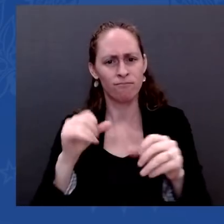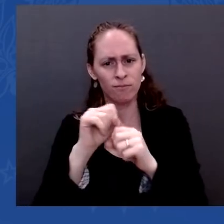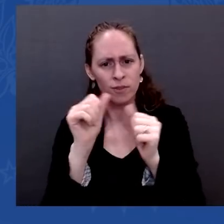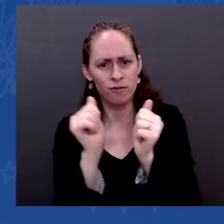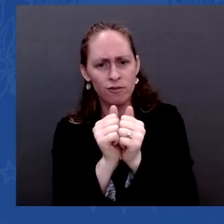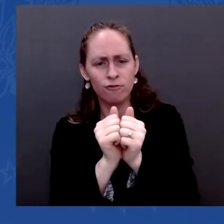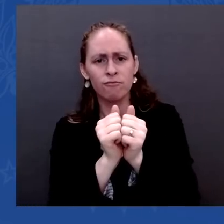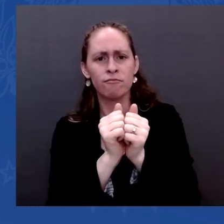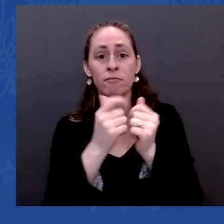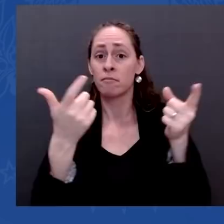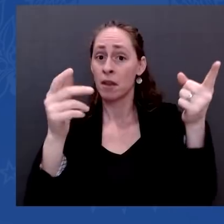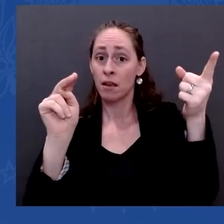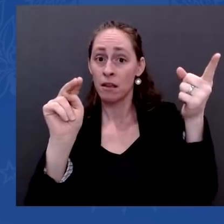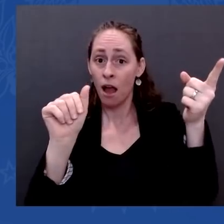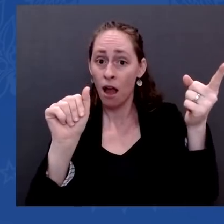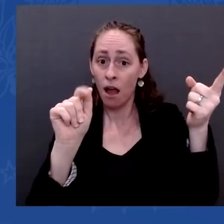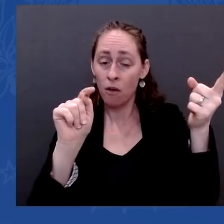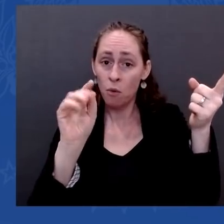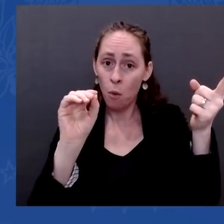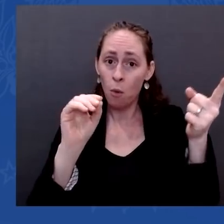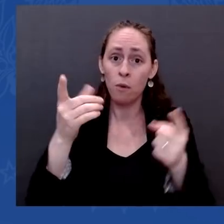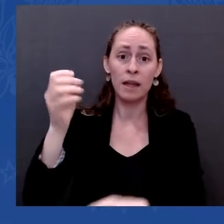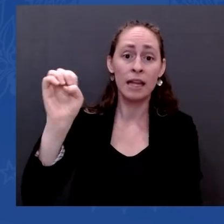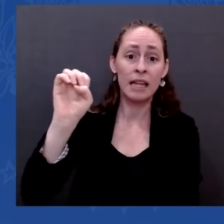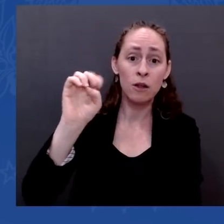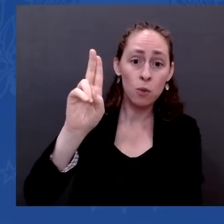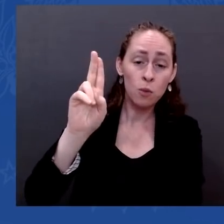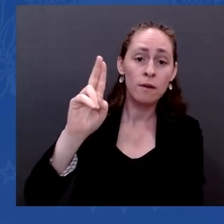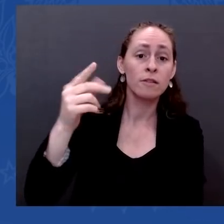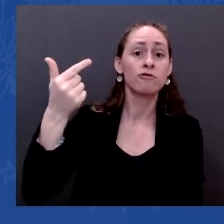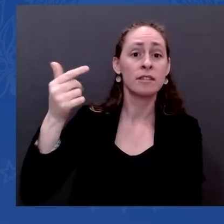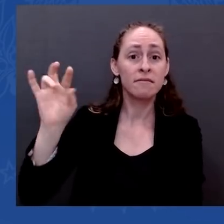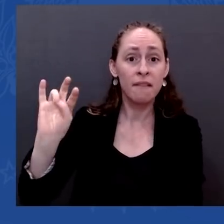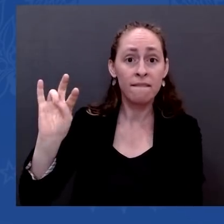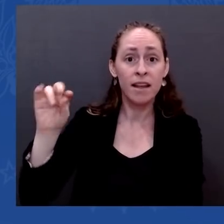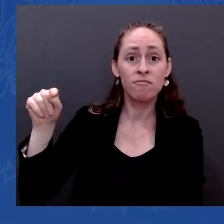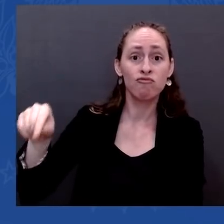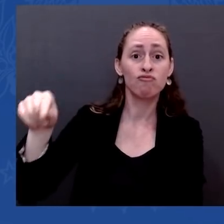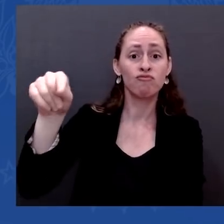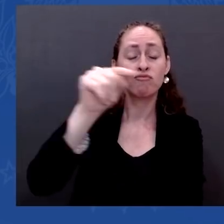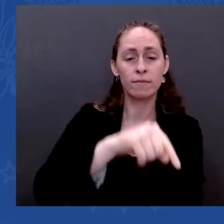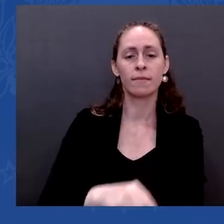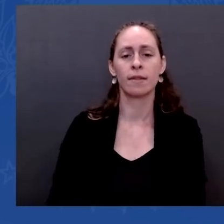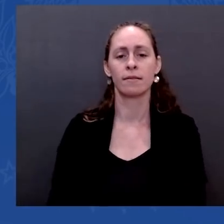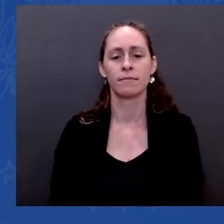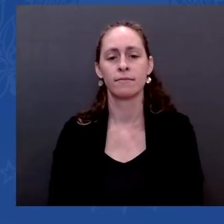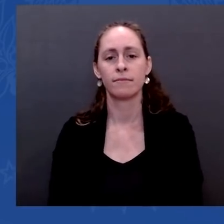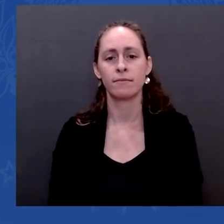or through our strong bilateral relationship, Germany and the United States are close friends